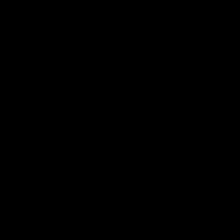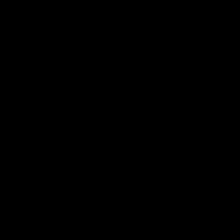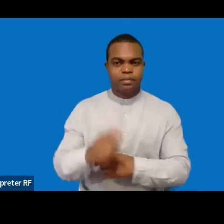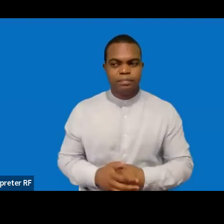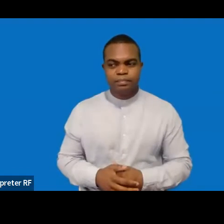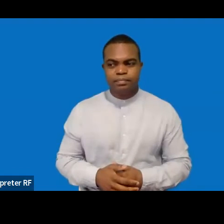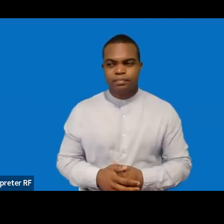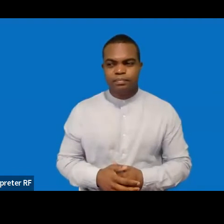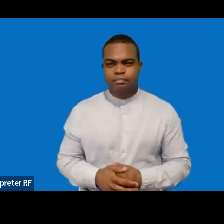Hello everyone.